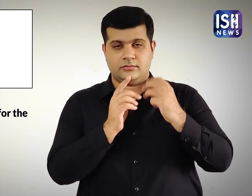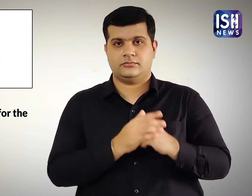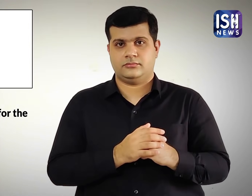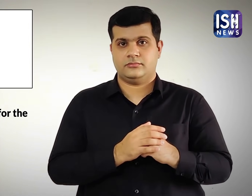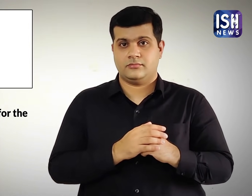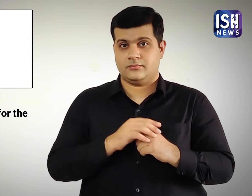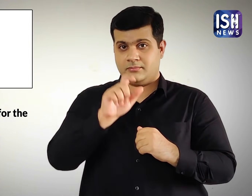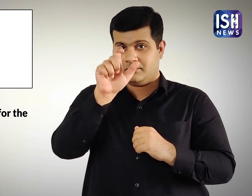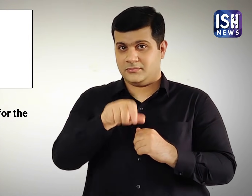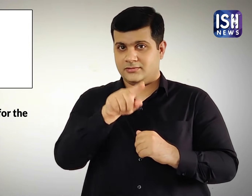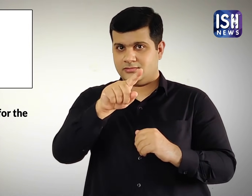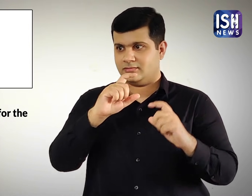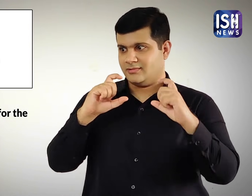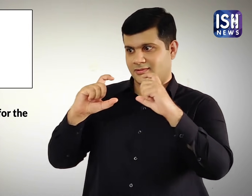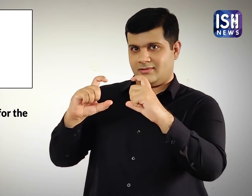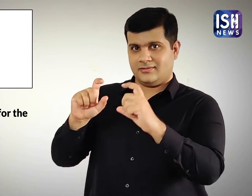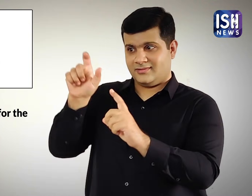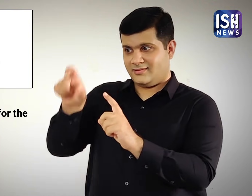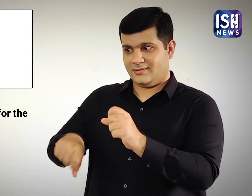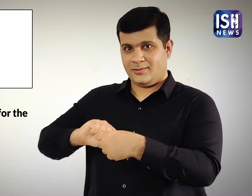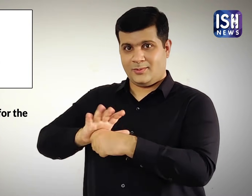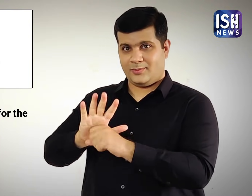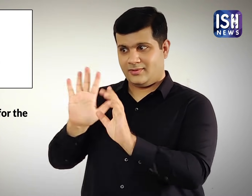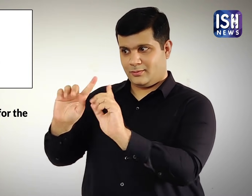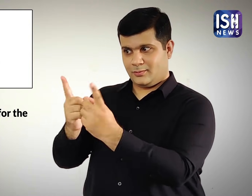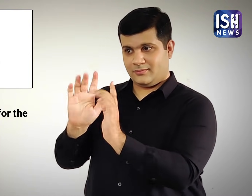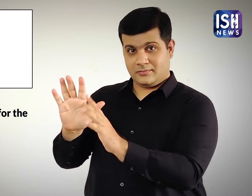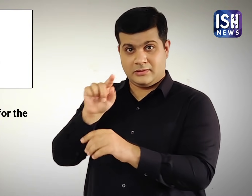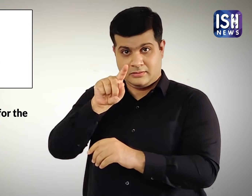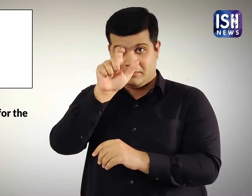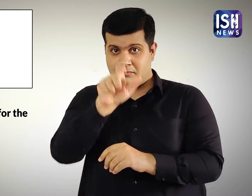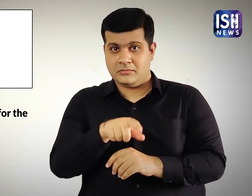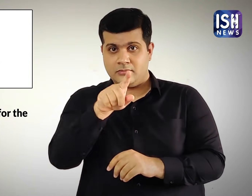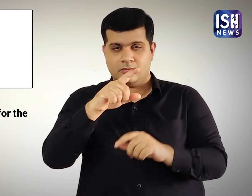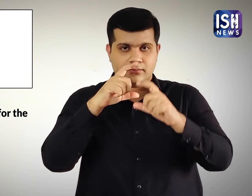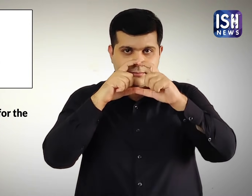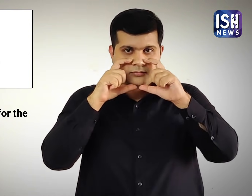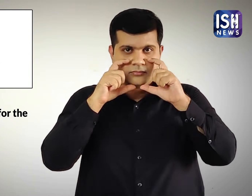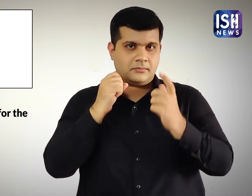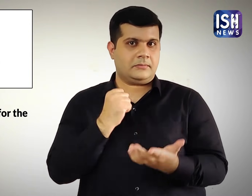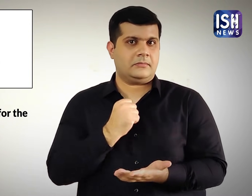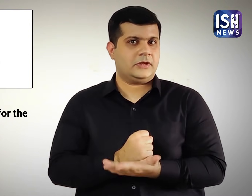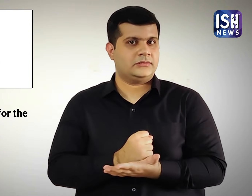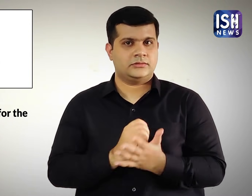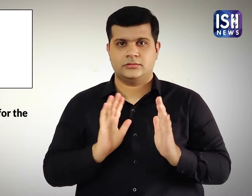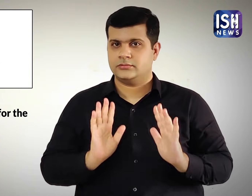3. Caregiver must wear a mask.